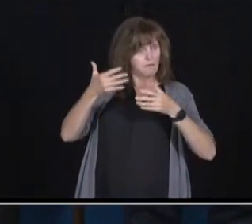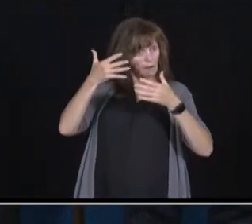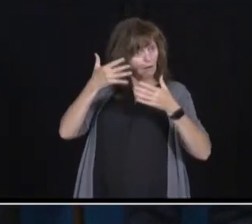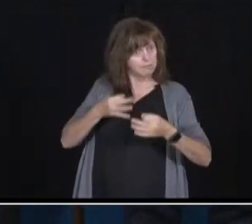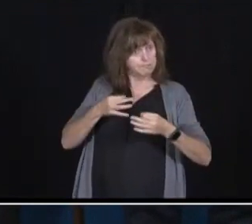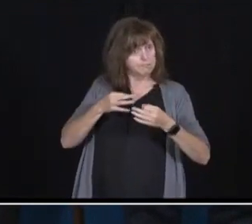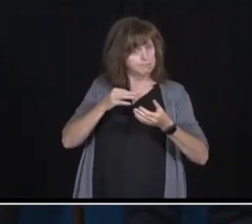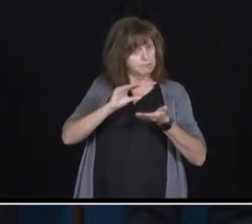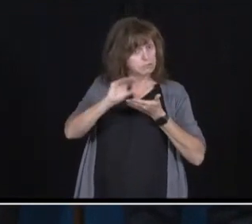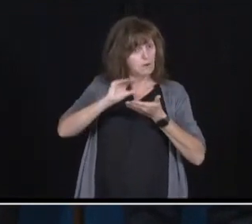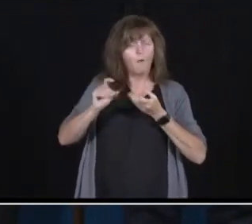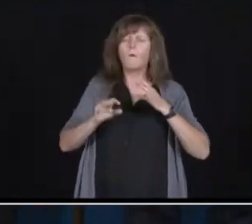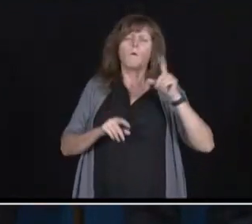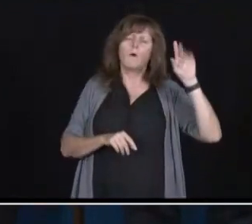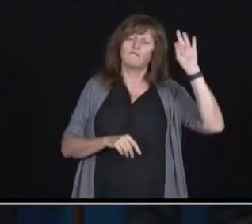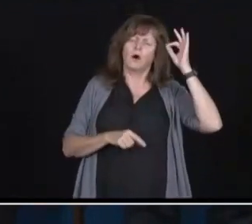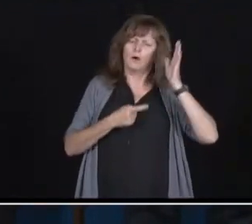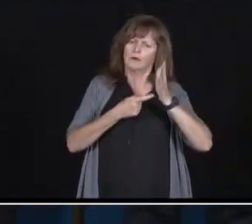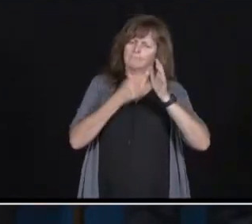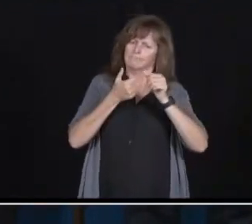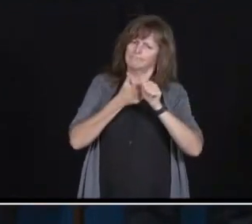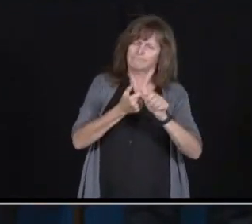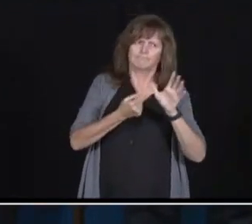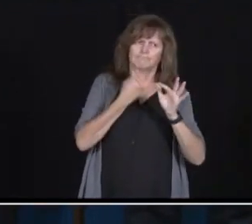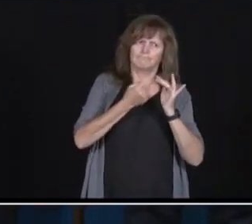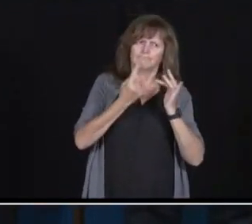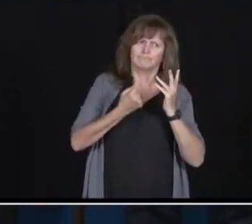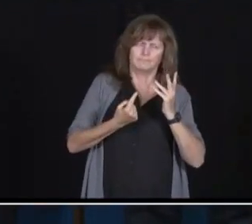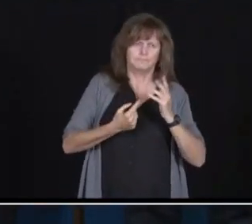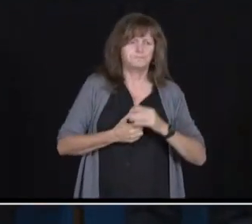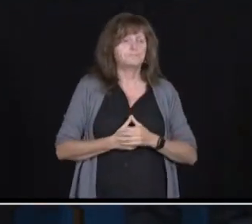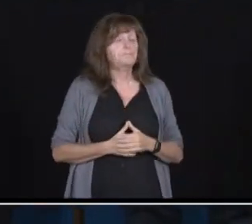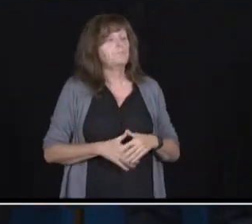any really spend the money as you wish or you do you need to respect certain guidelines?